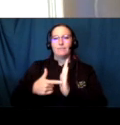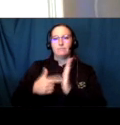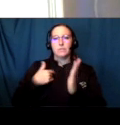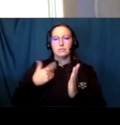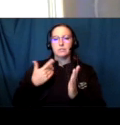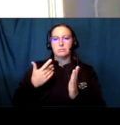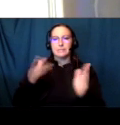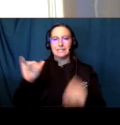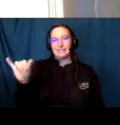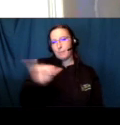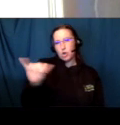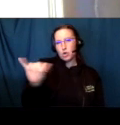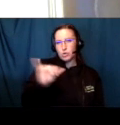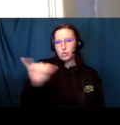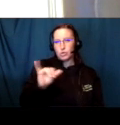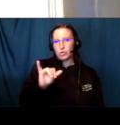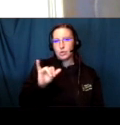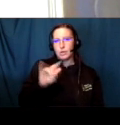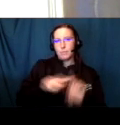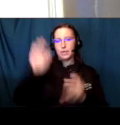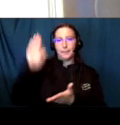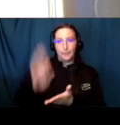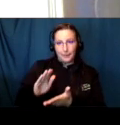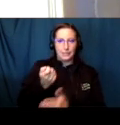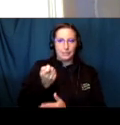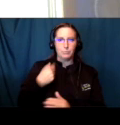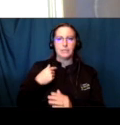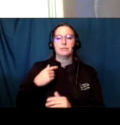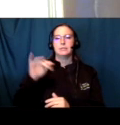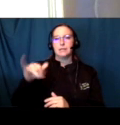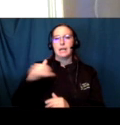kind of a toned down version of what the cottage acquisition skills would have